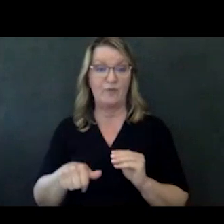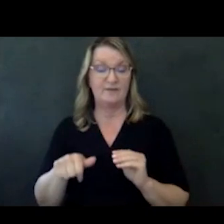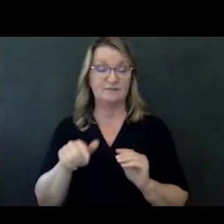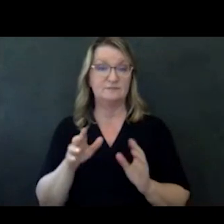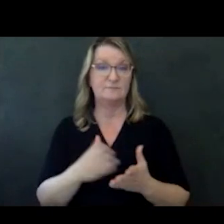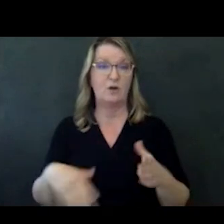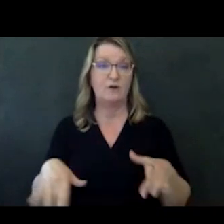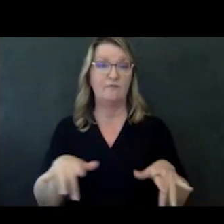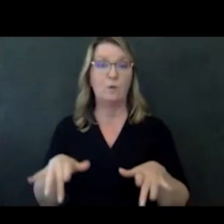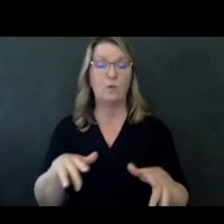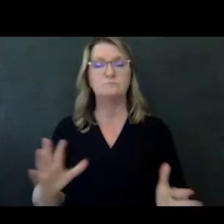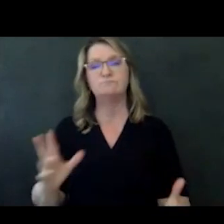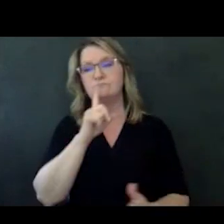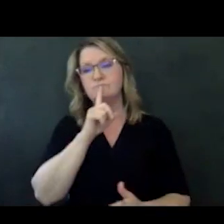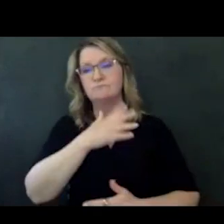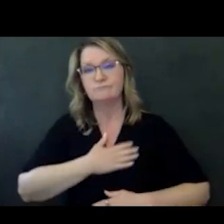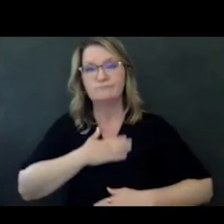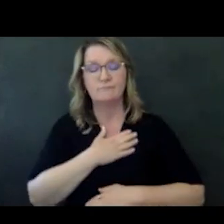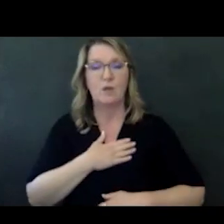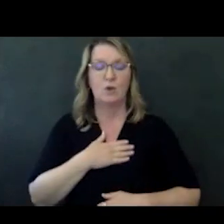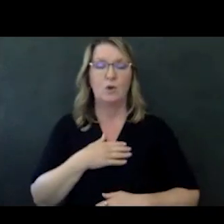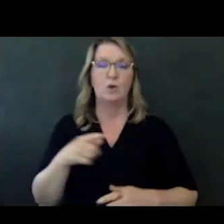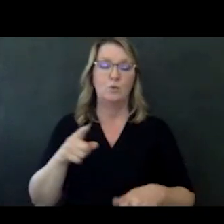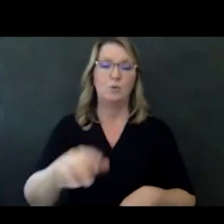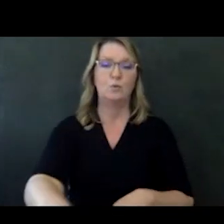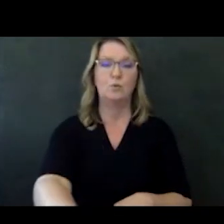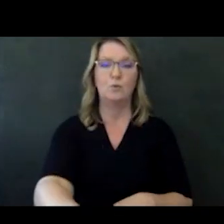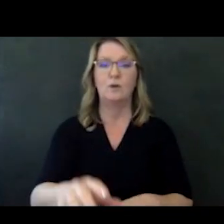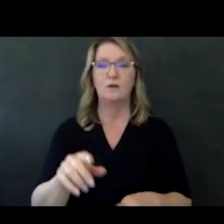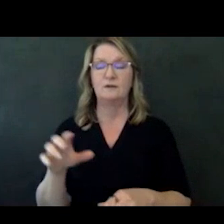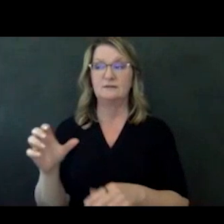We really appreciate you taking the time out of your schedule today, John, to join